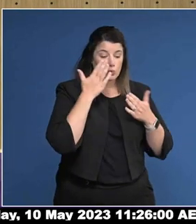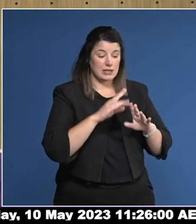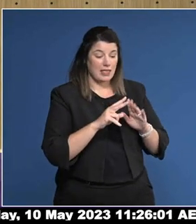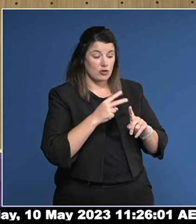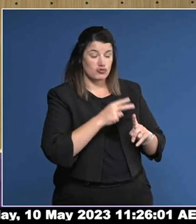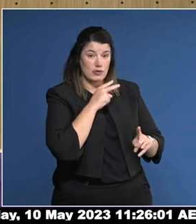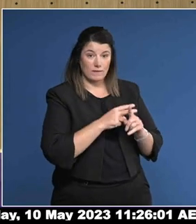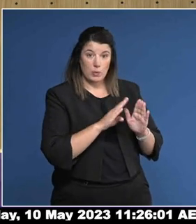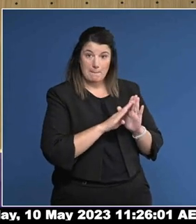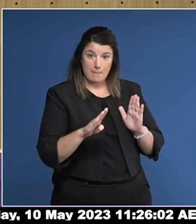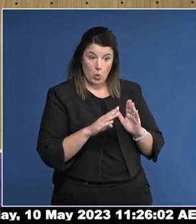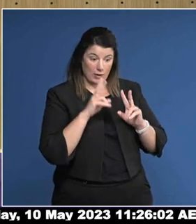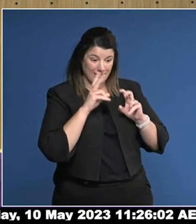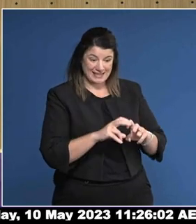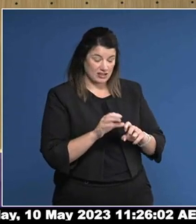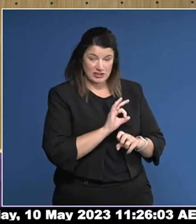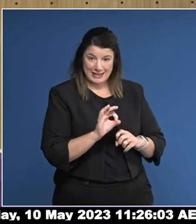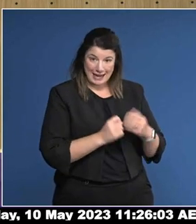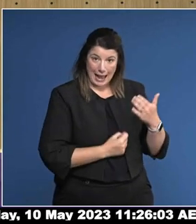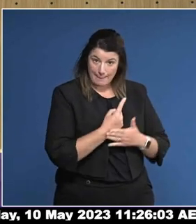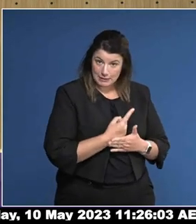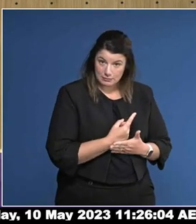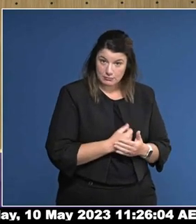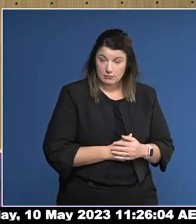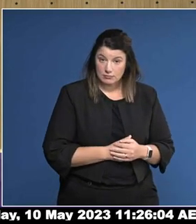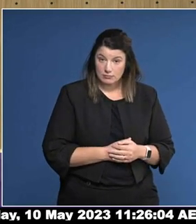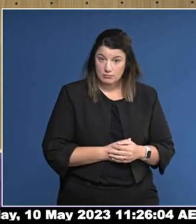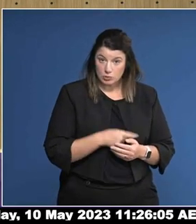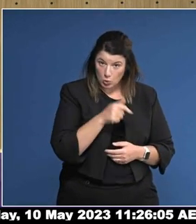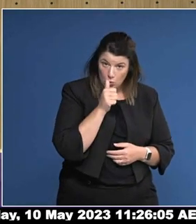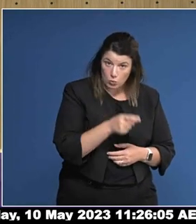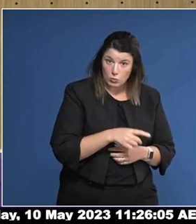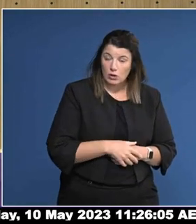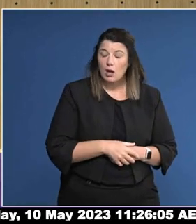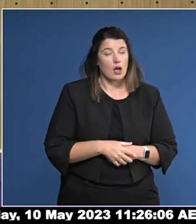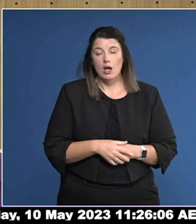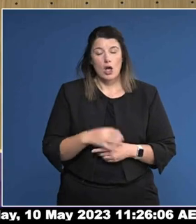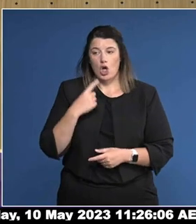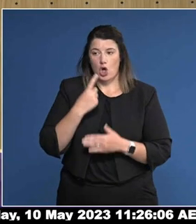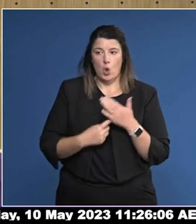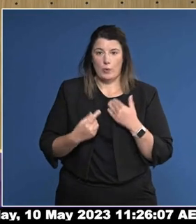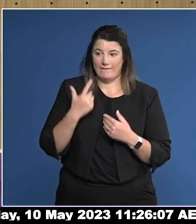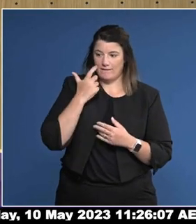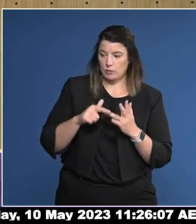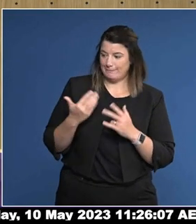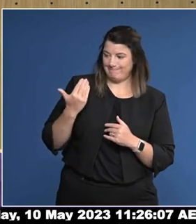I only became aware of that when I listened to the Commissioner's - Evidence yesterday.